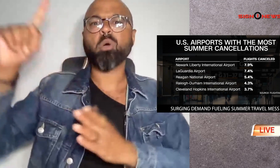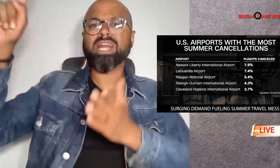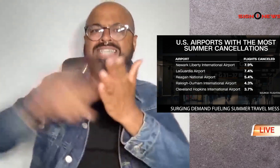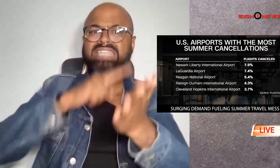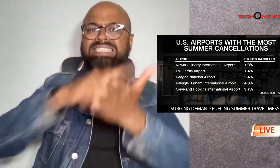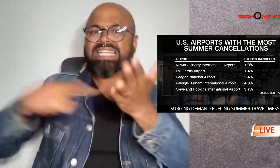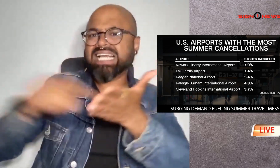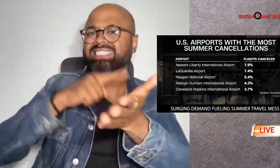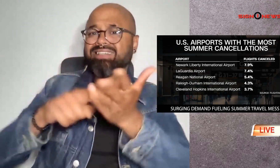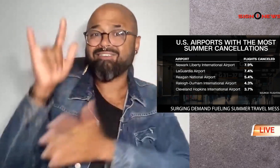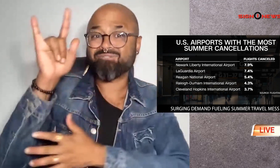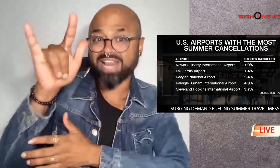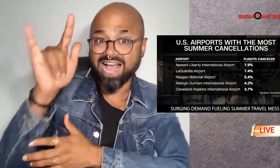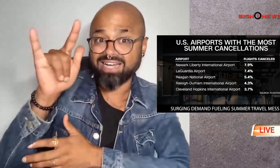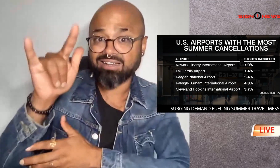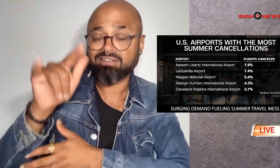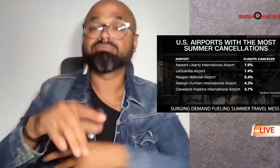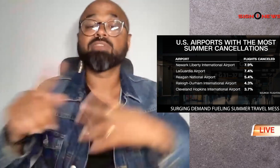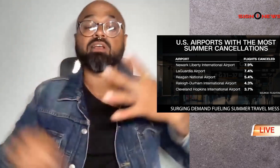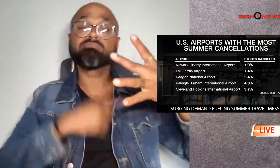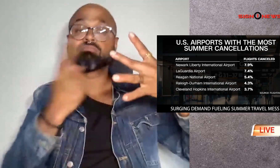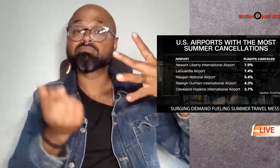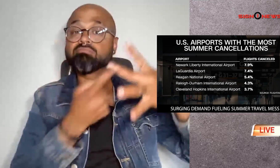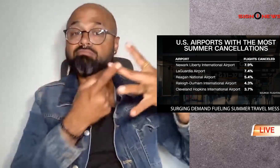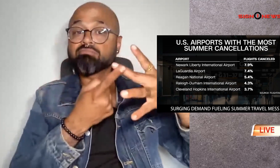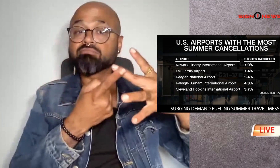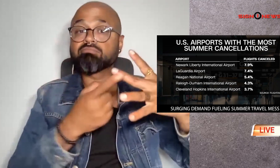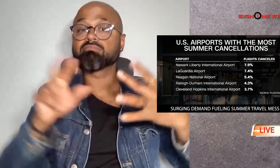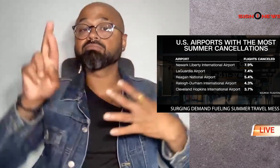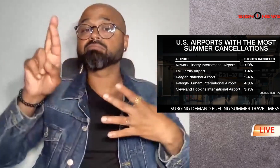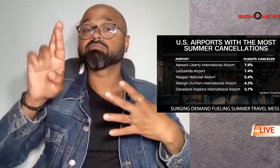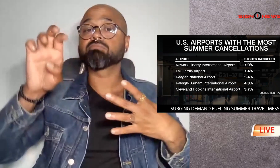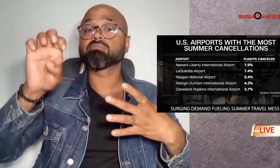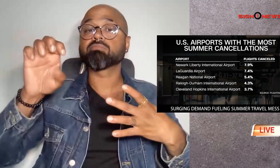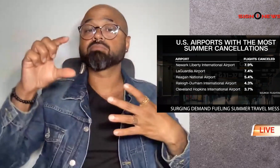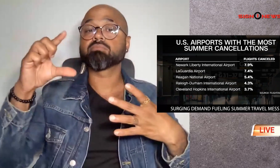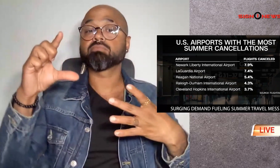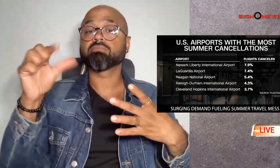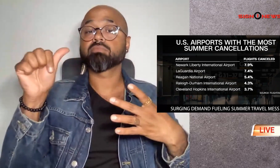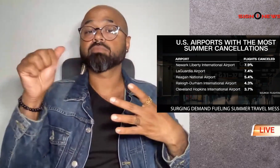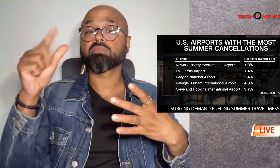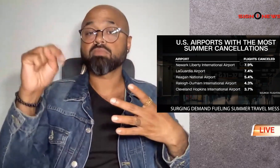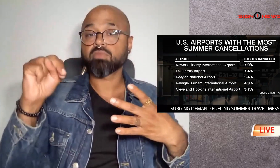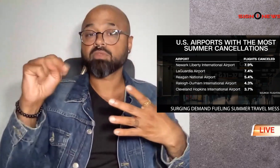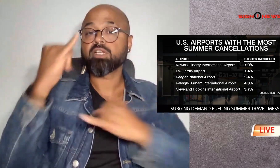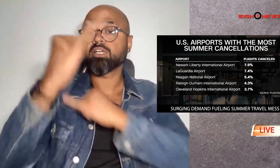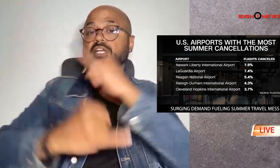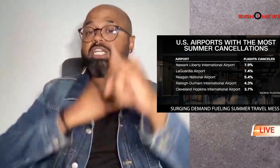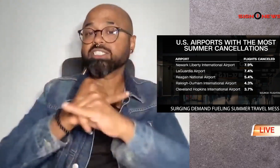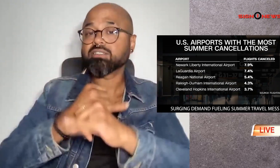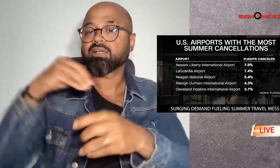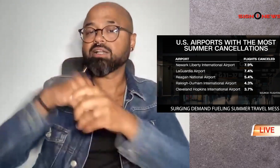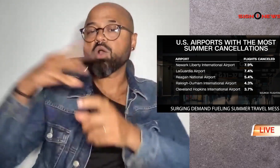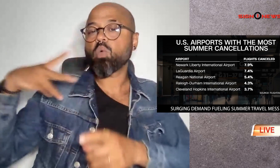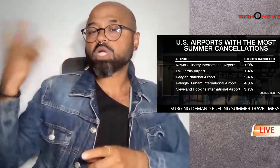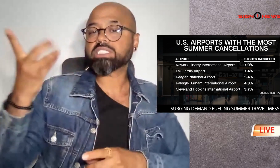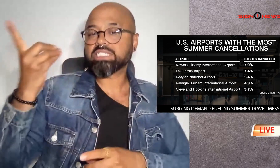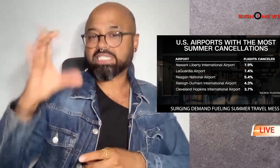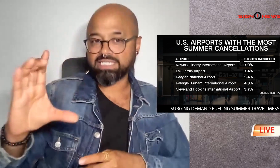it found that New York area airports are leading the nation for flight cancellations followed